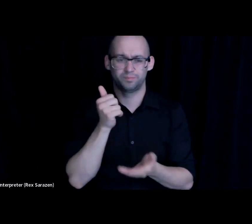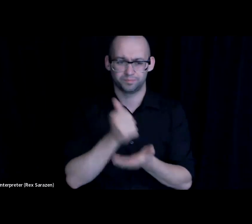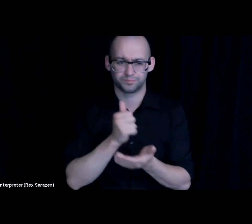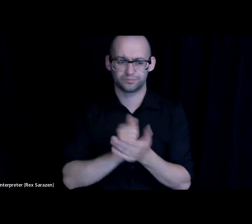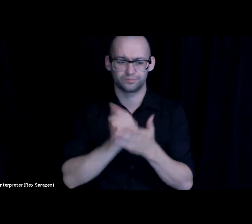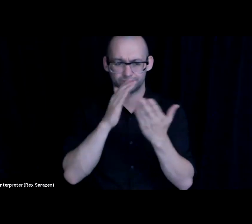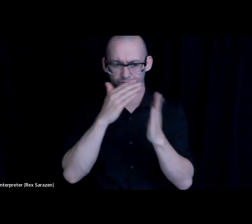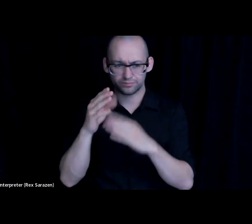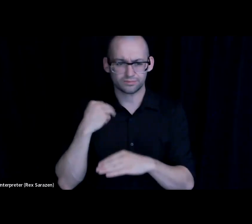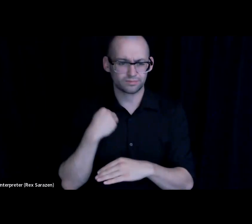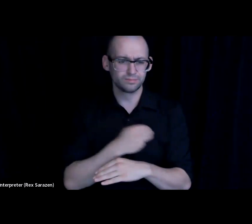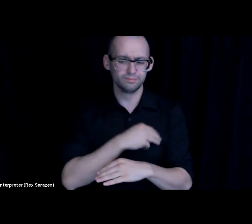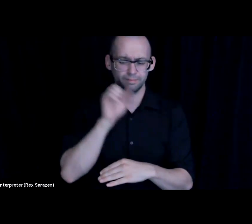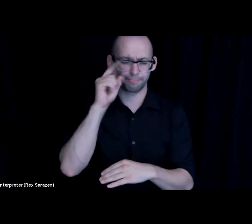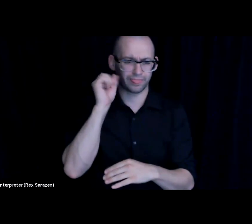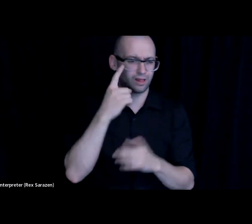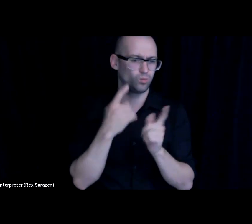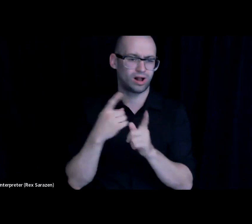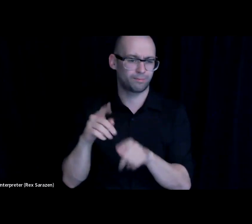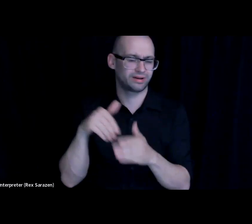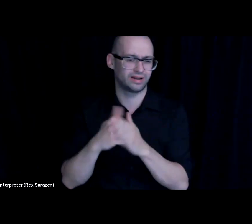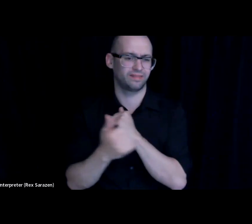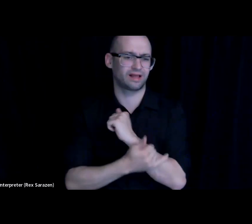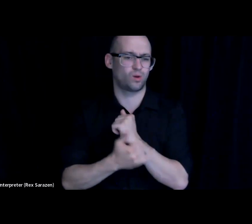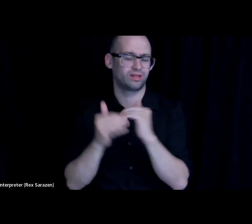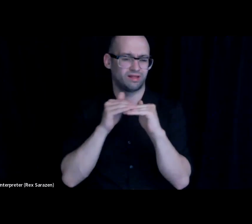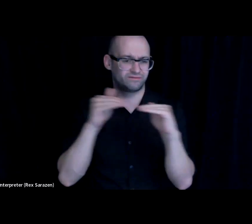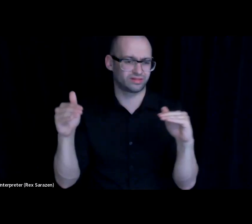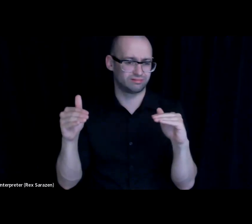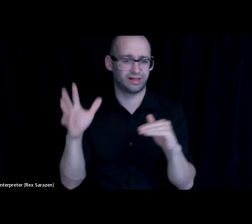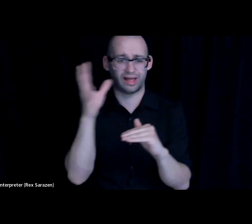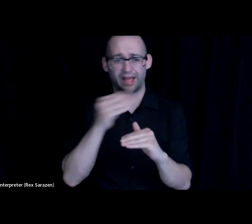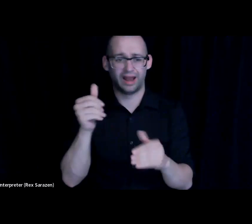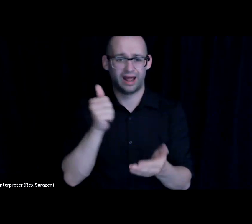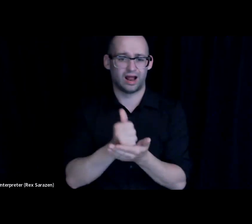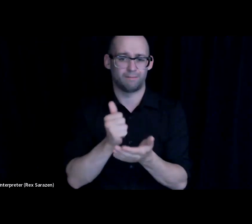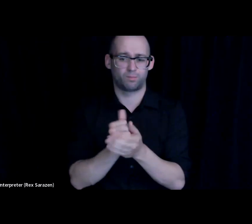at the county. We're also helping in the midst of this program being lit up, which will be